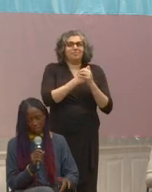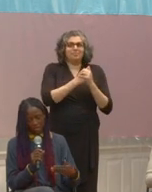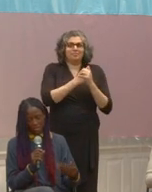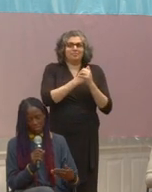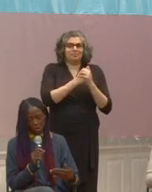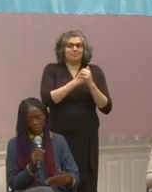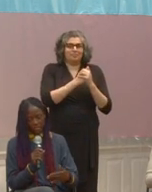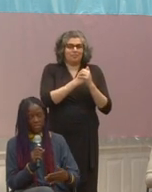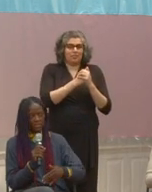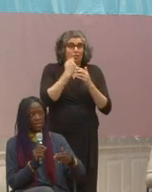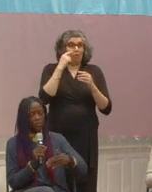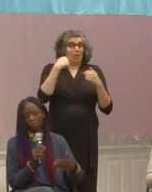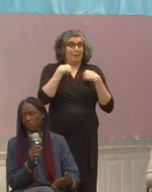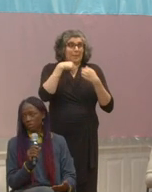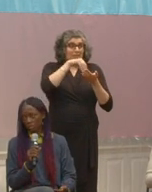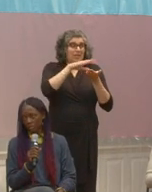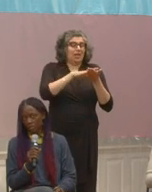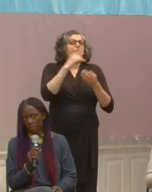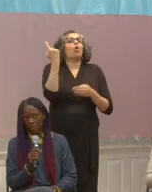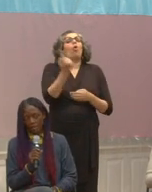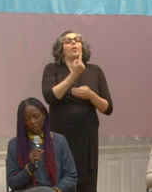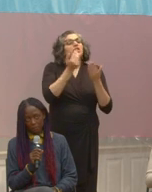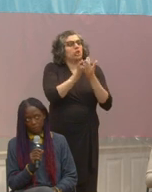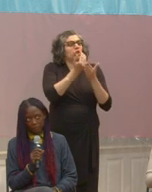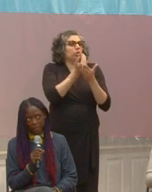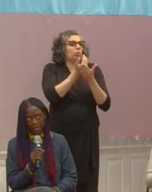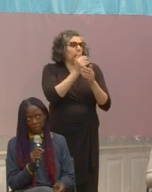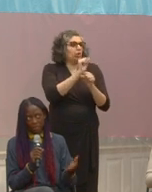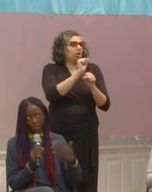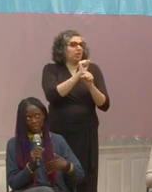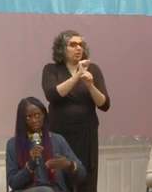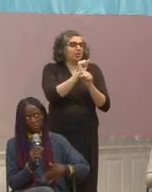documentation always is a new work that I both connected to,